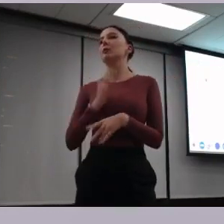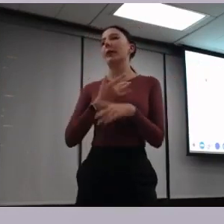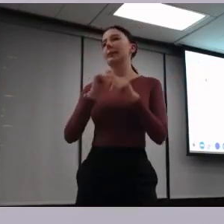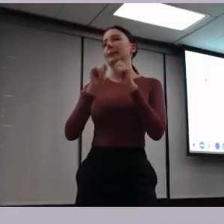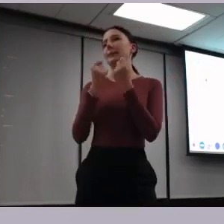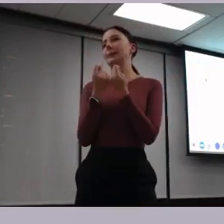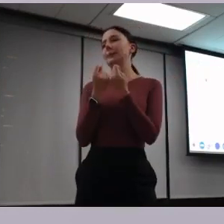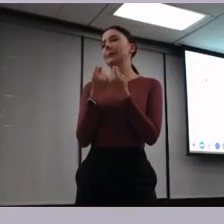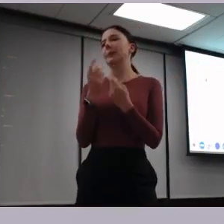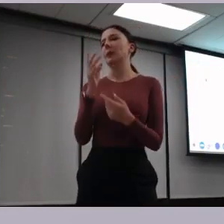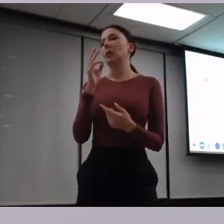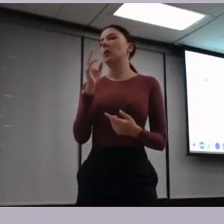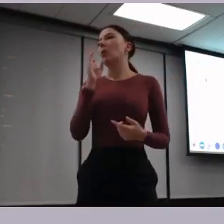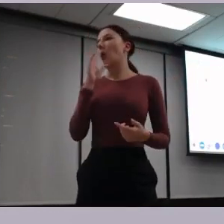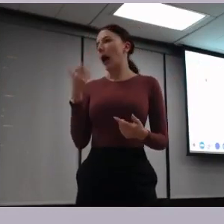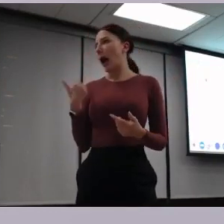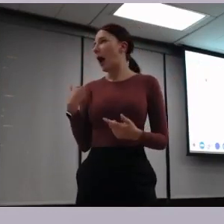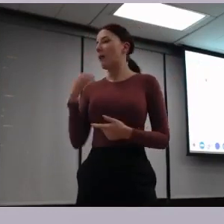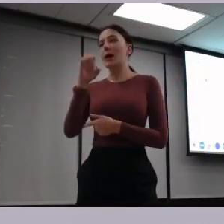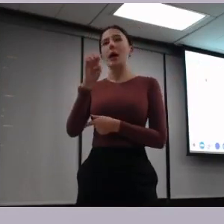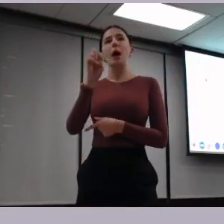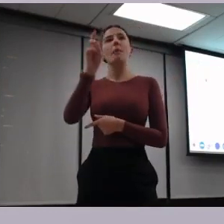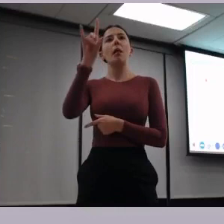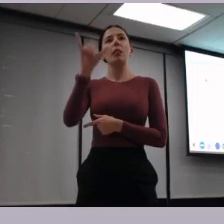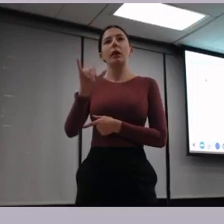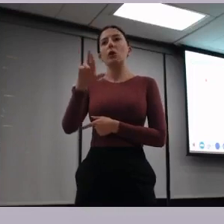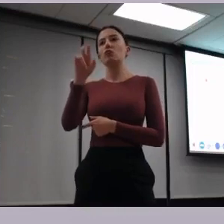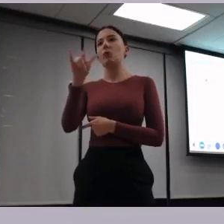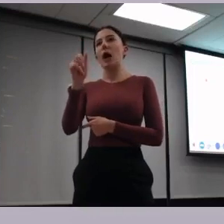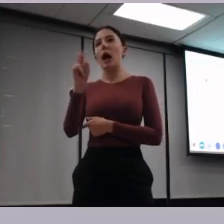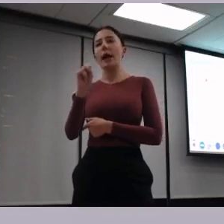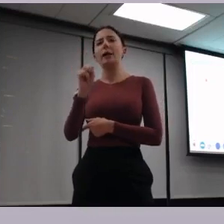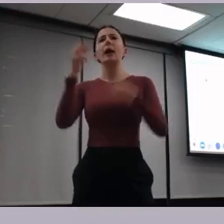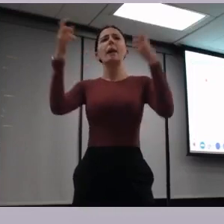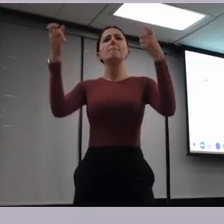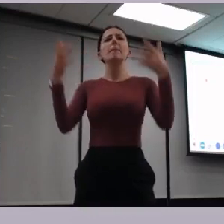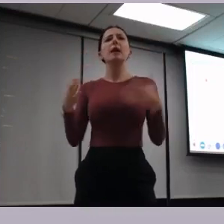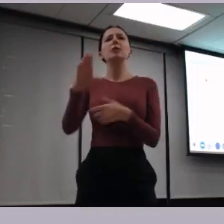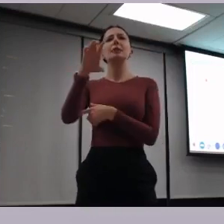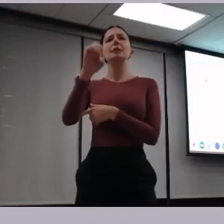We're going to have Emily Ryan, who's the manager of city infrastructure.